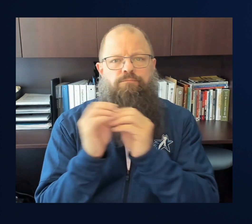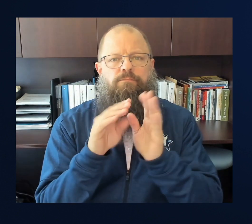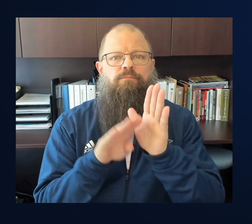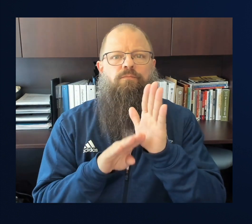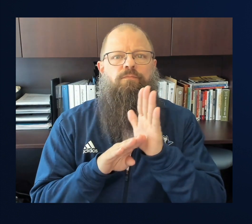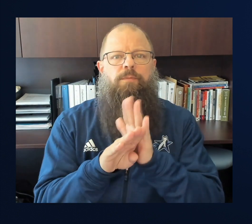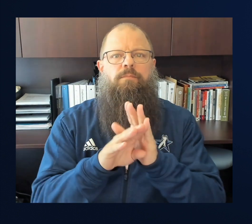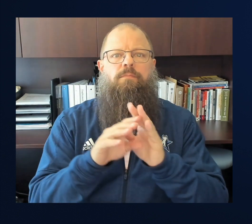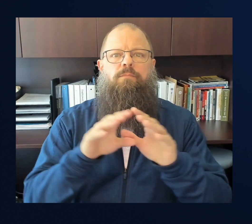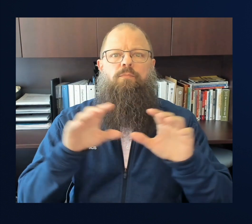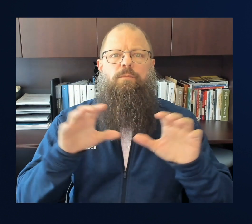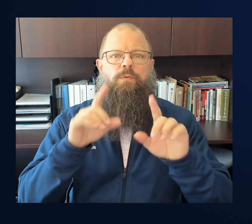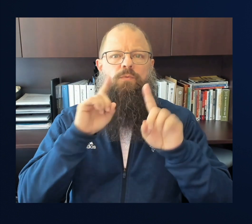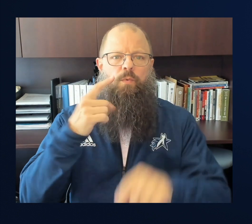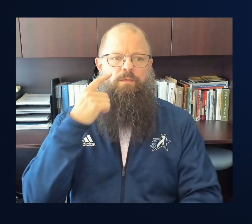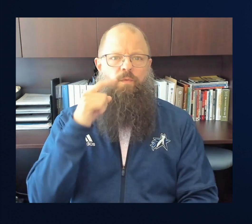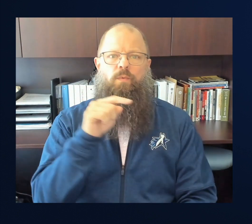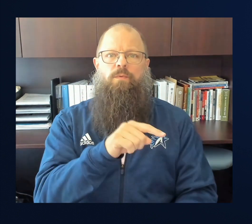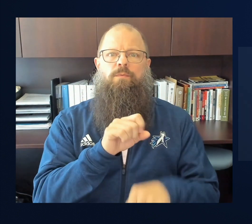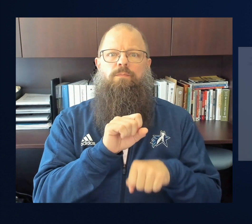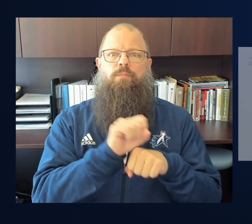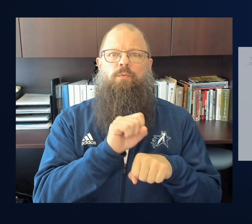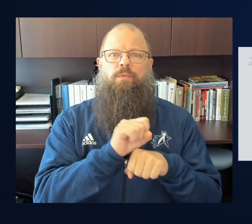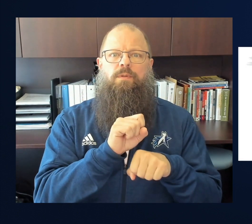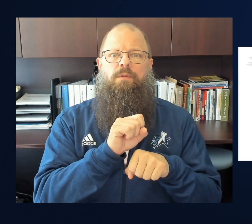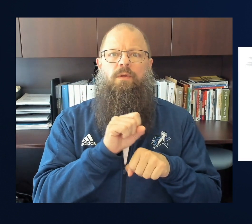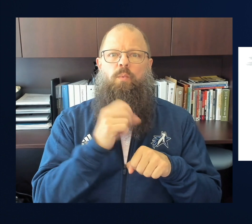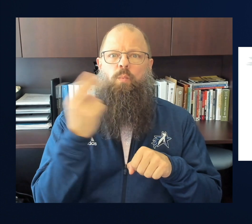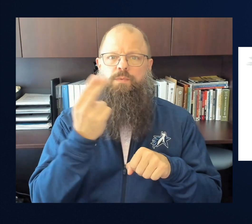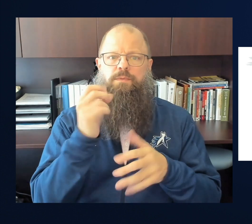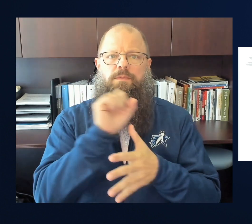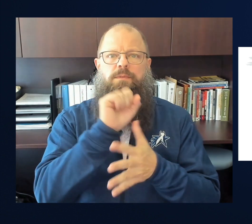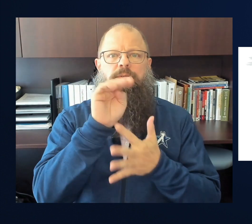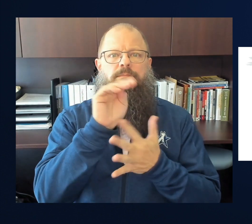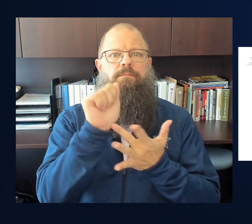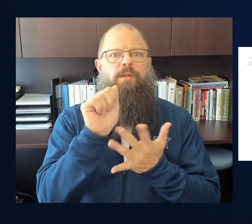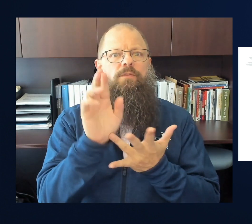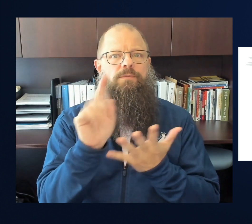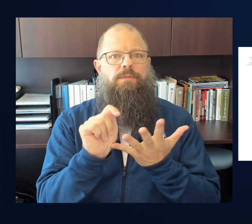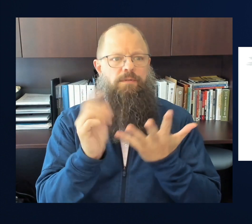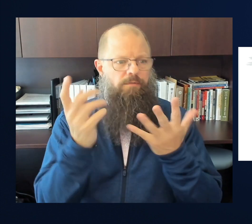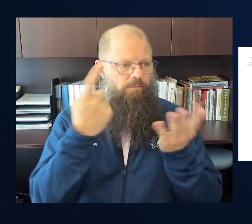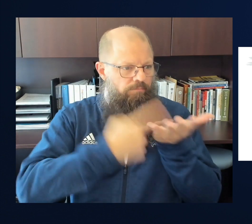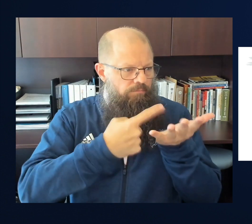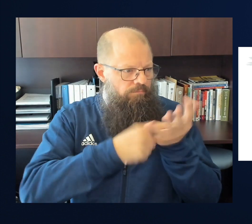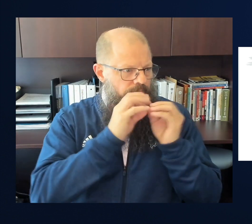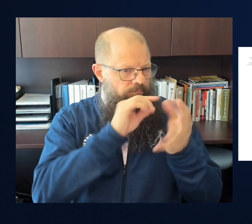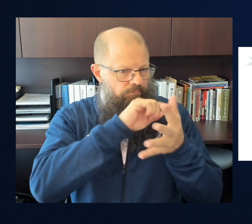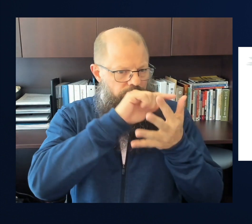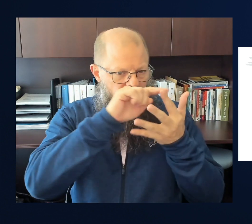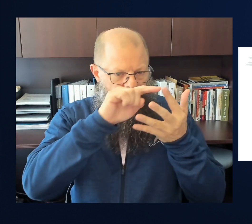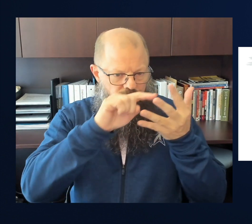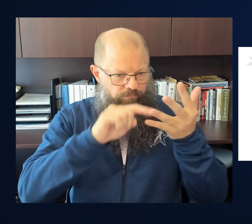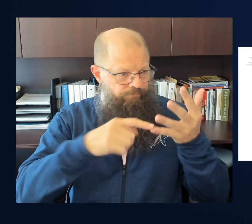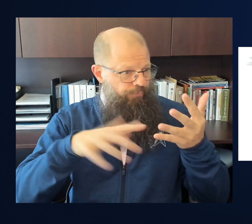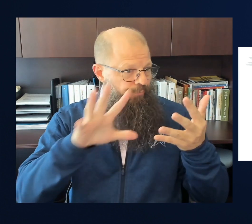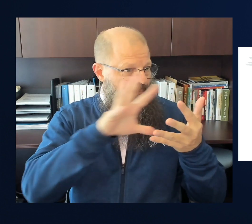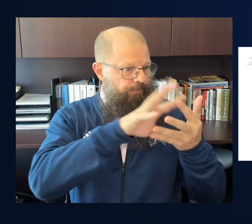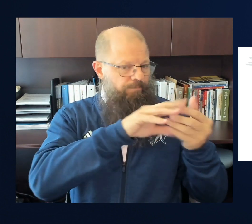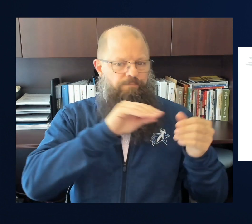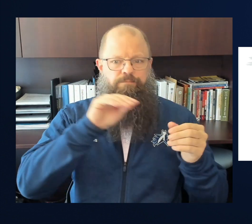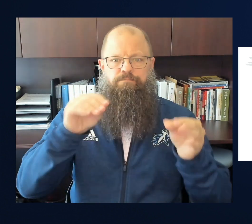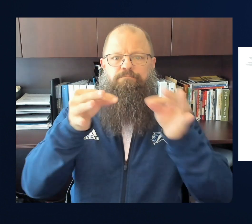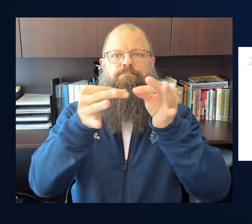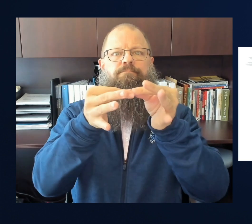the manager and employee and developing those performance goals for the employee using the SMART formula.